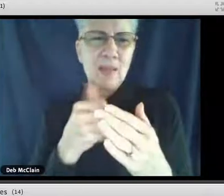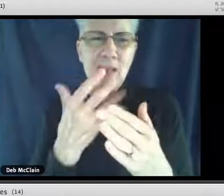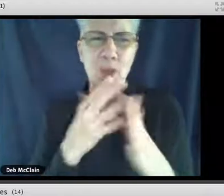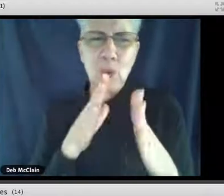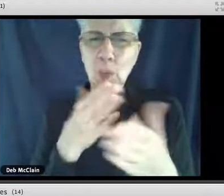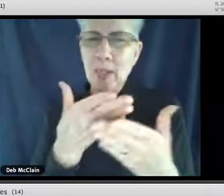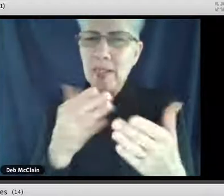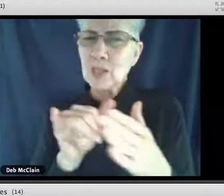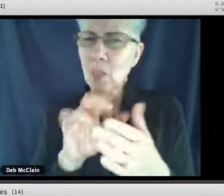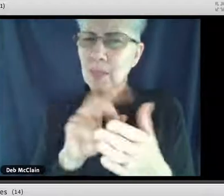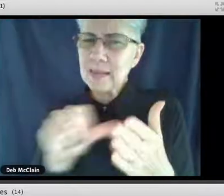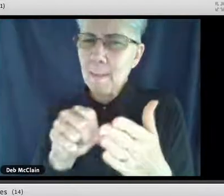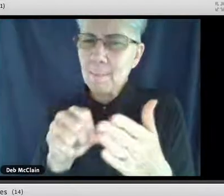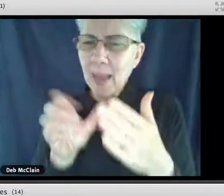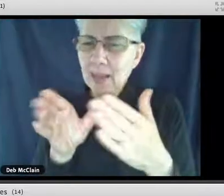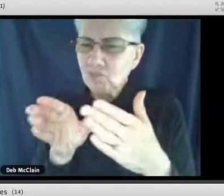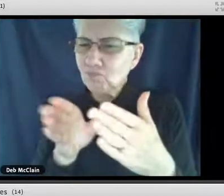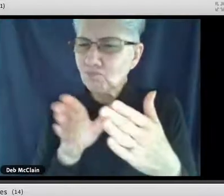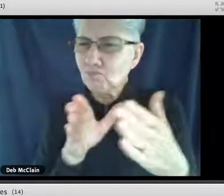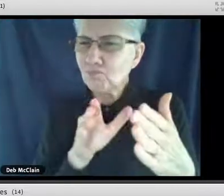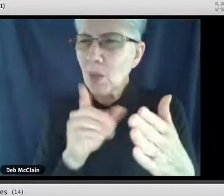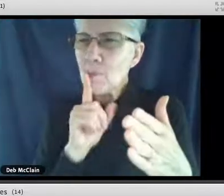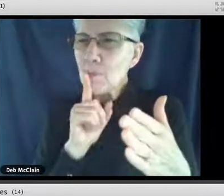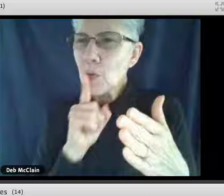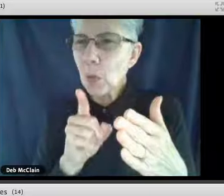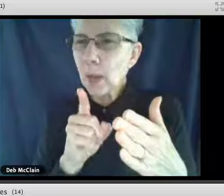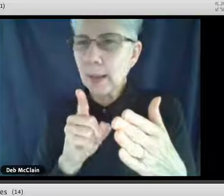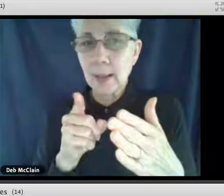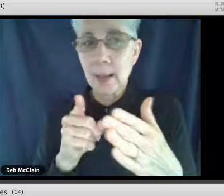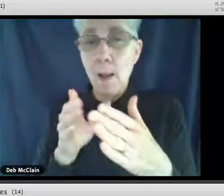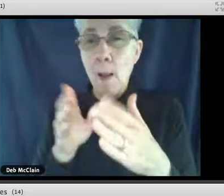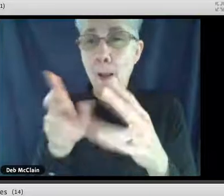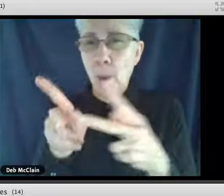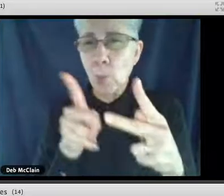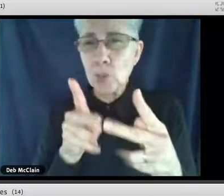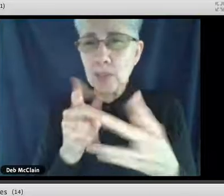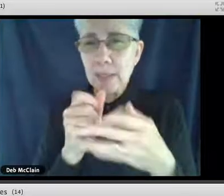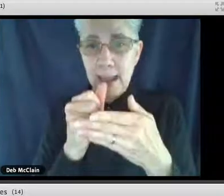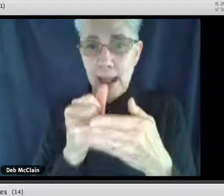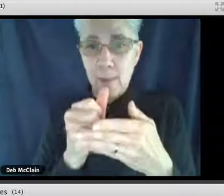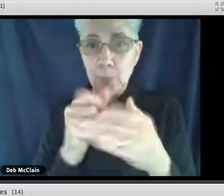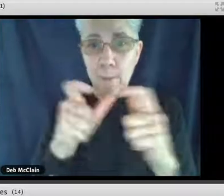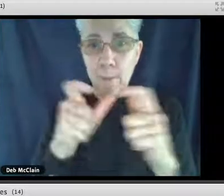but that's really the main focus. Proportion can help you do that. A bigger button means more important.